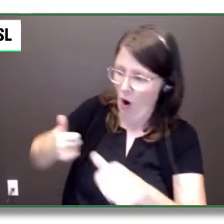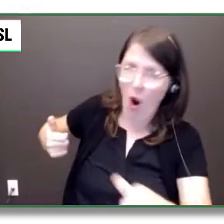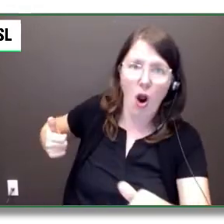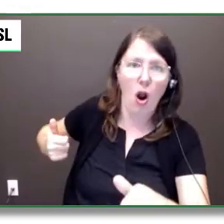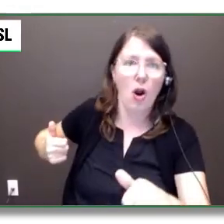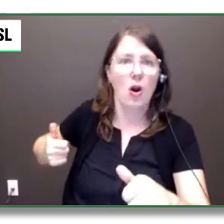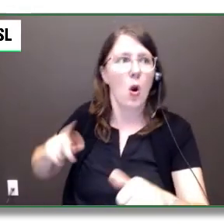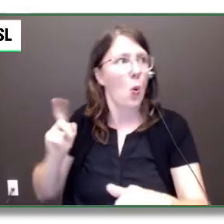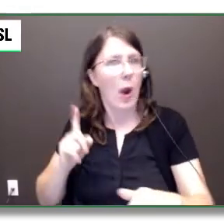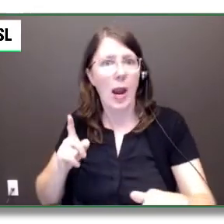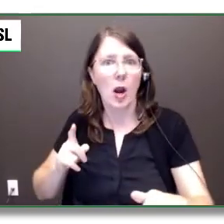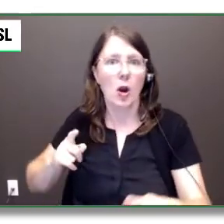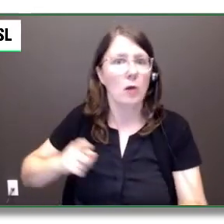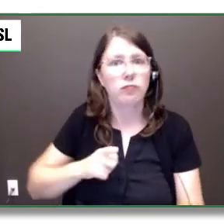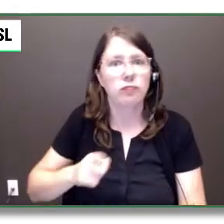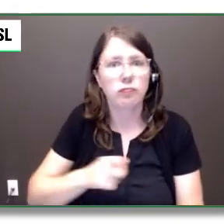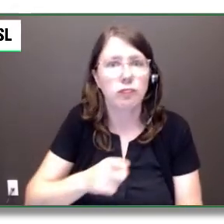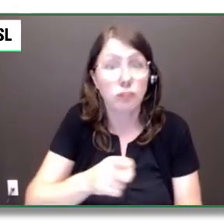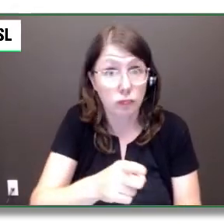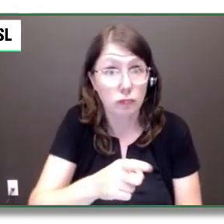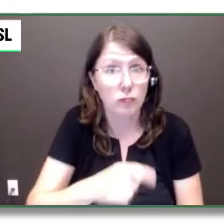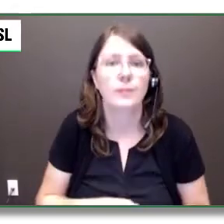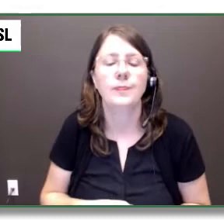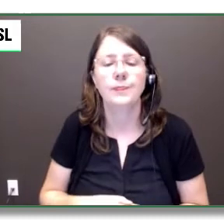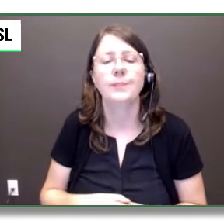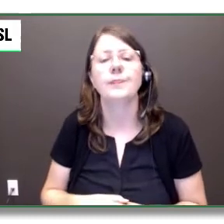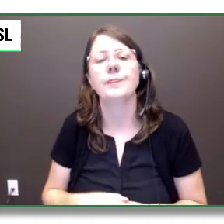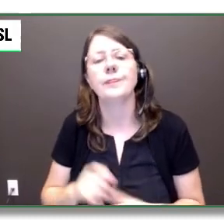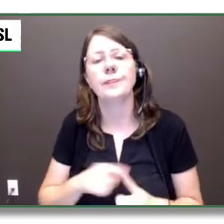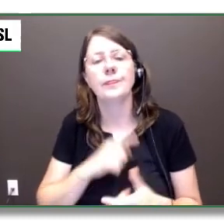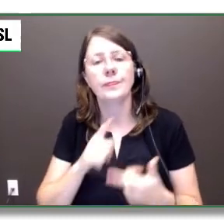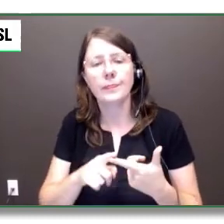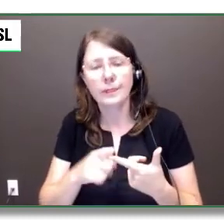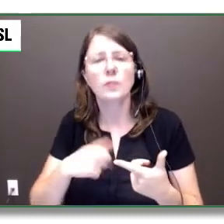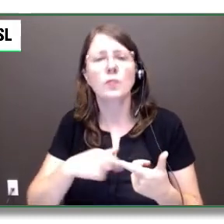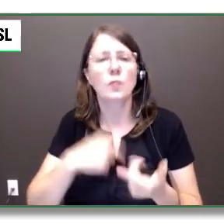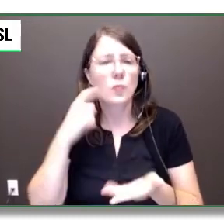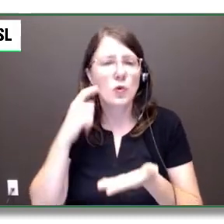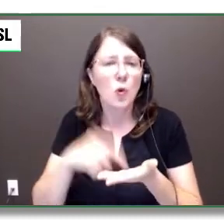the beginnings of differences between groups but I I kind of focus on the